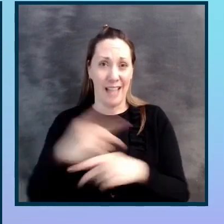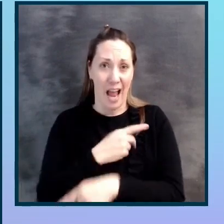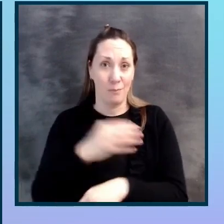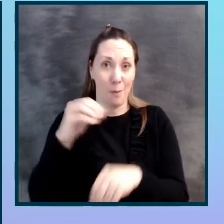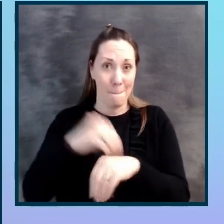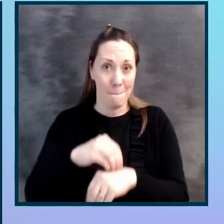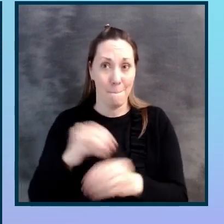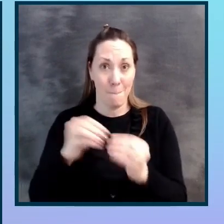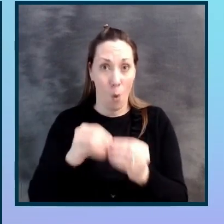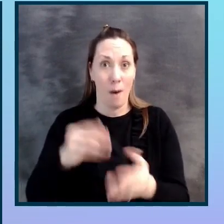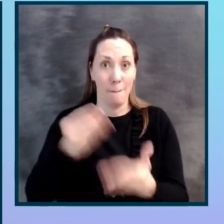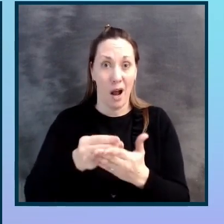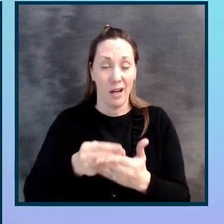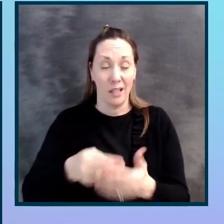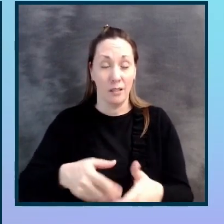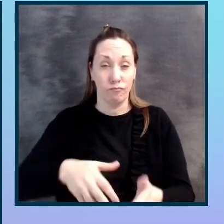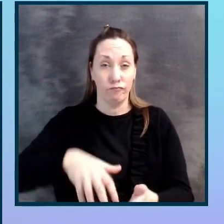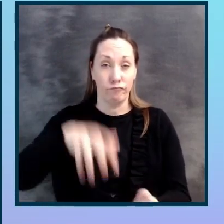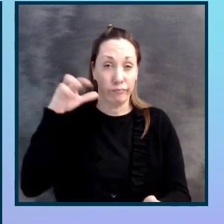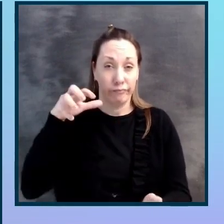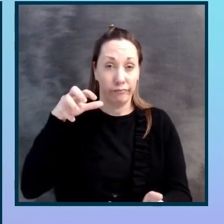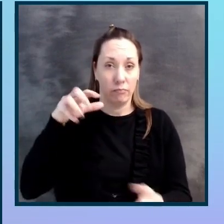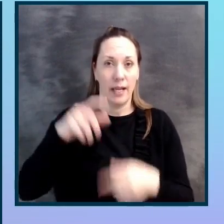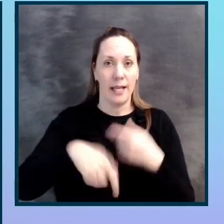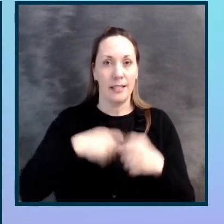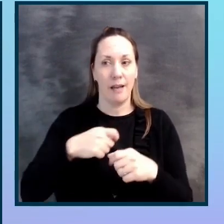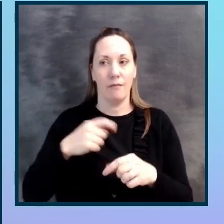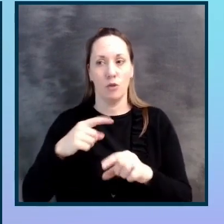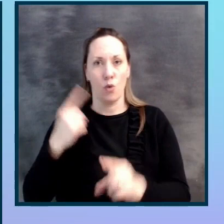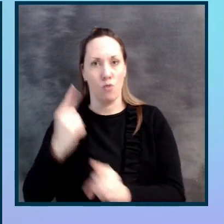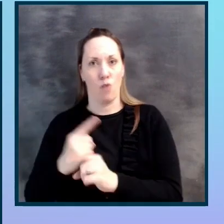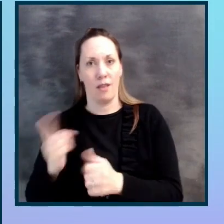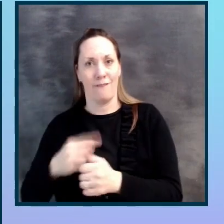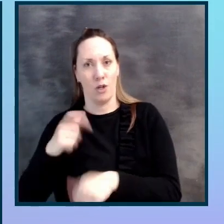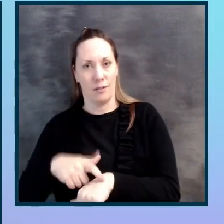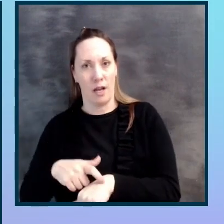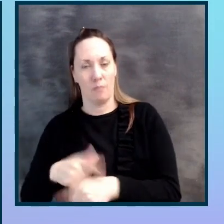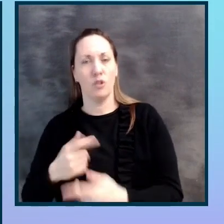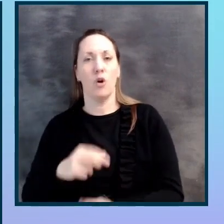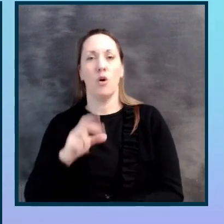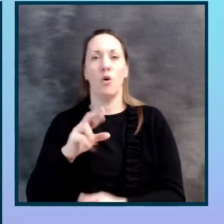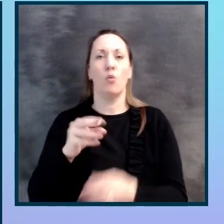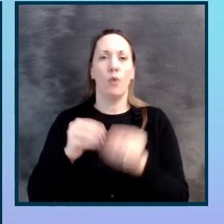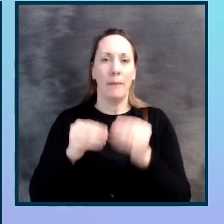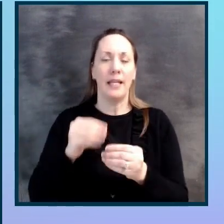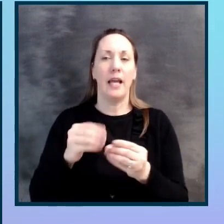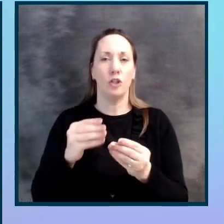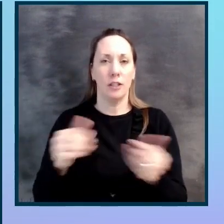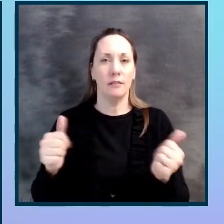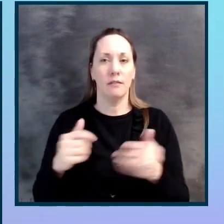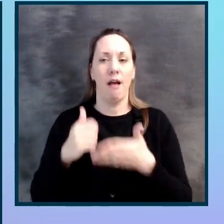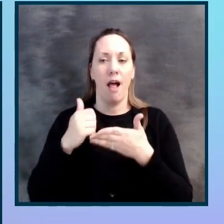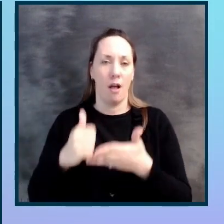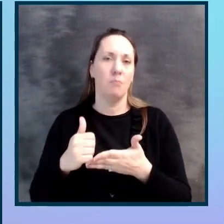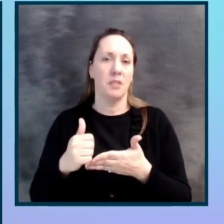than taking the time and doing it right the first time. So remediation helps move those business decisions.